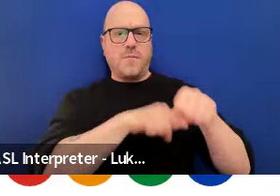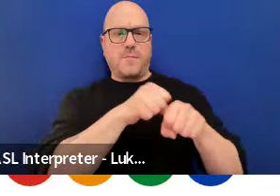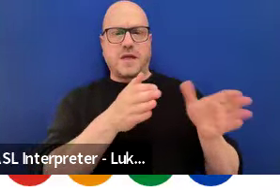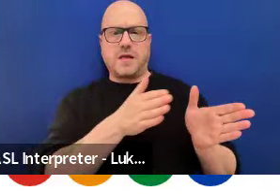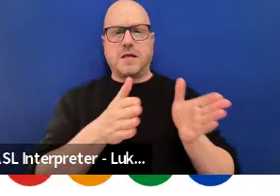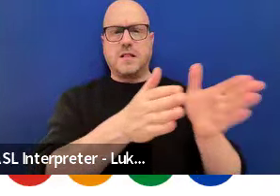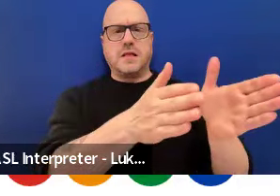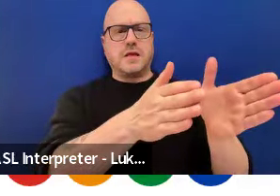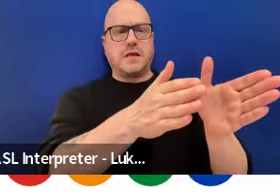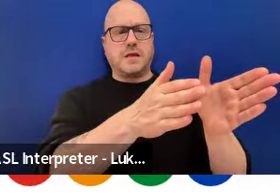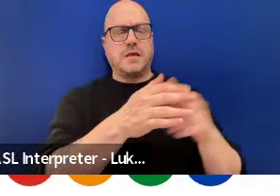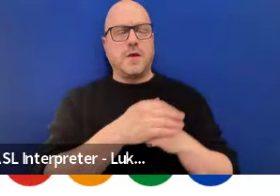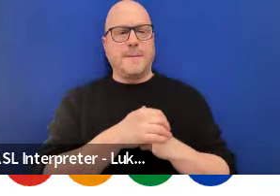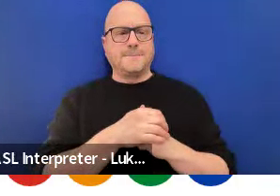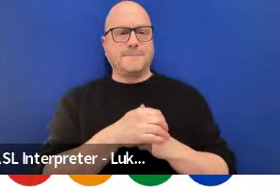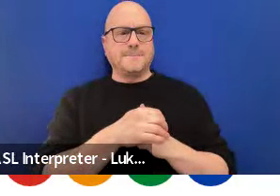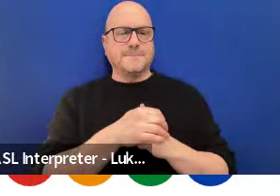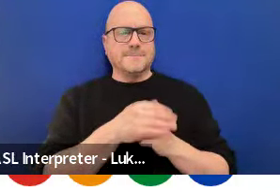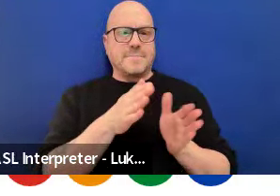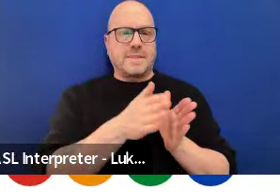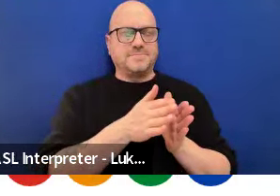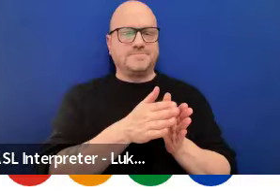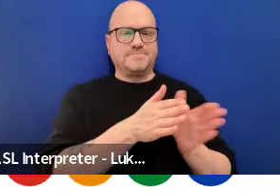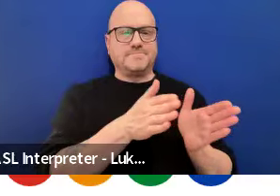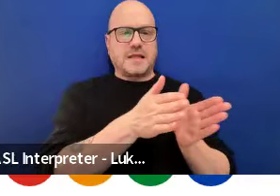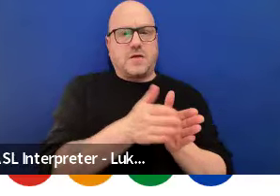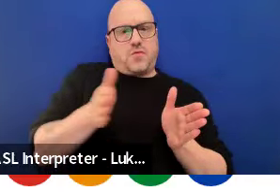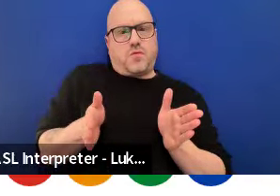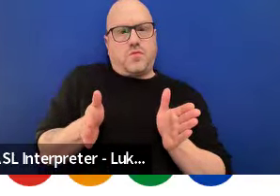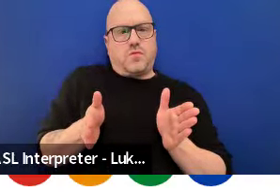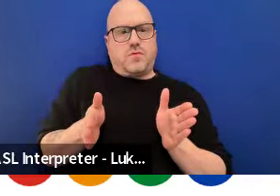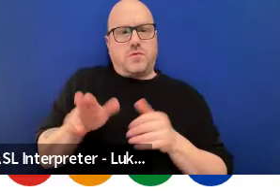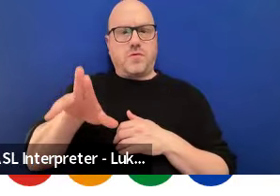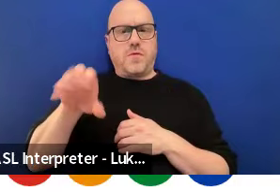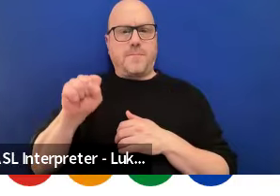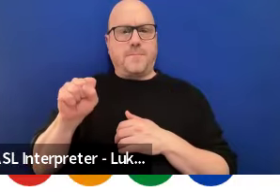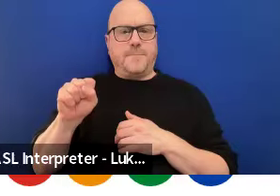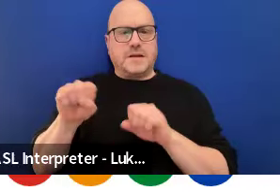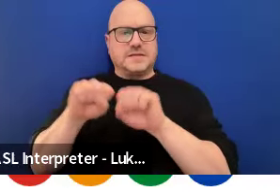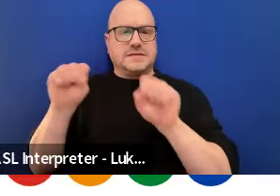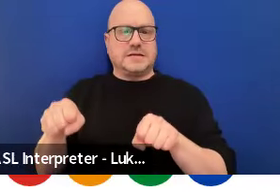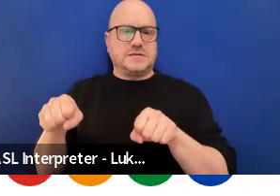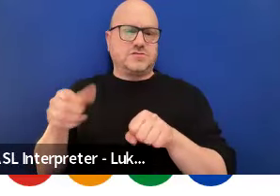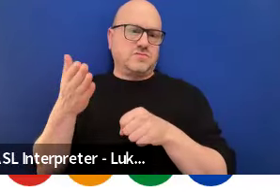AND ON THE SCREEN, YOU WILL SEE A COUPLE OF PHOTOS OF VARIOUS BIKE LANE APPLICATIONS ADJACENT TO BUS